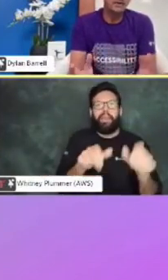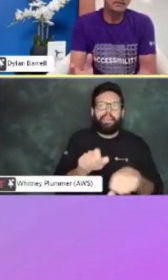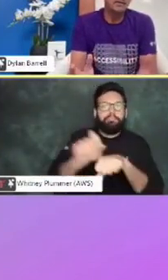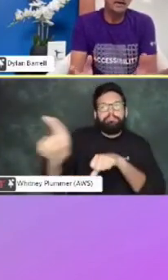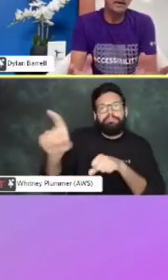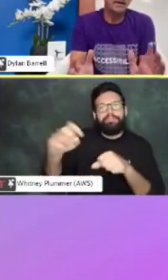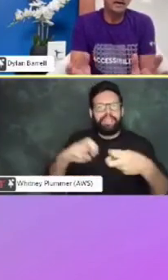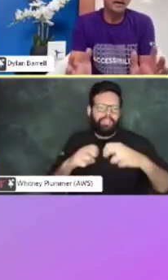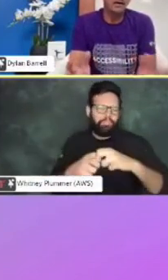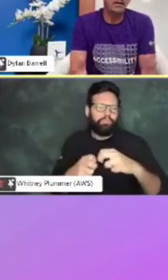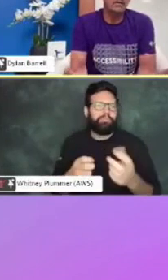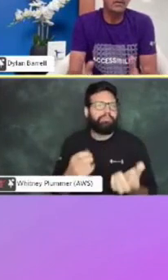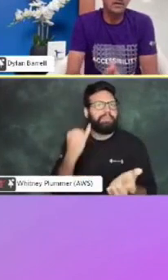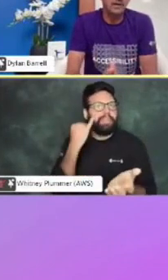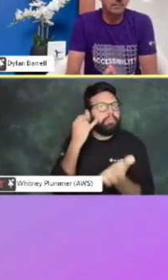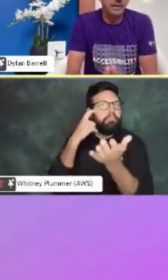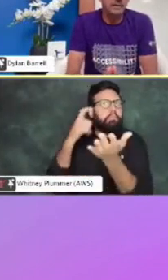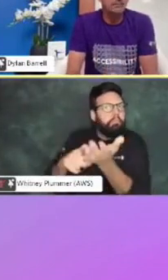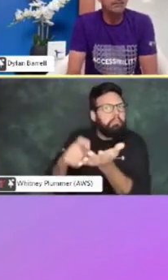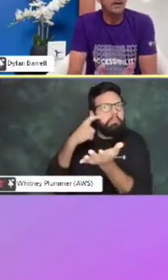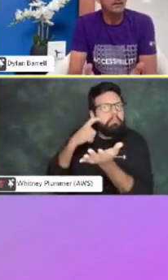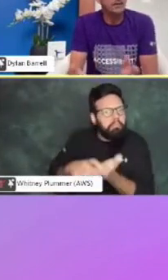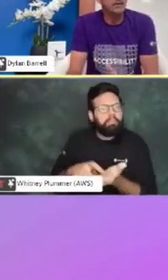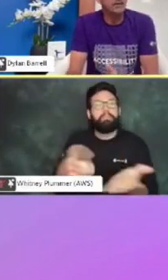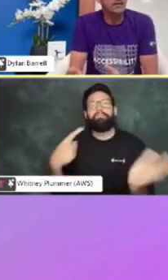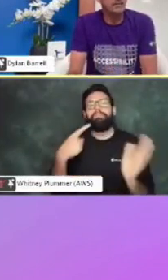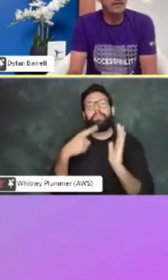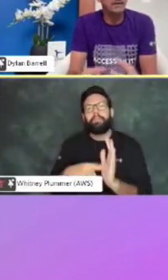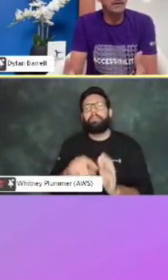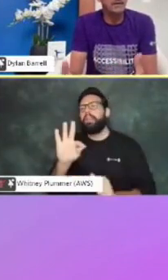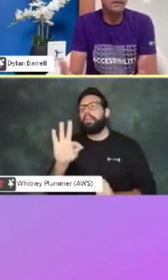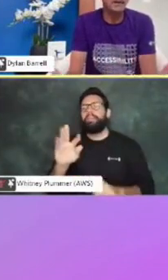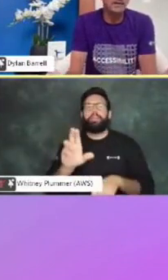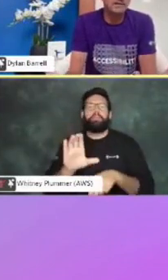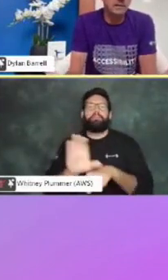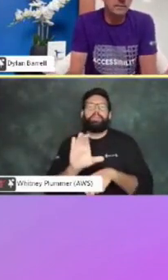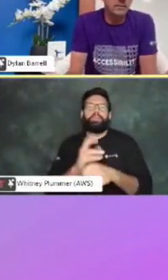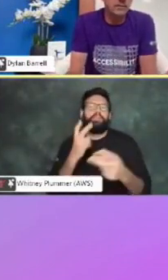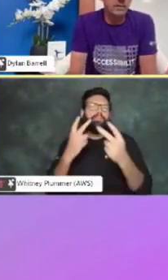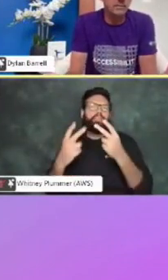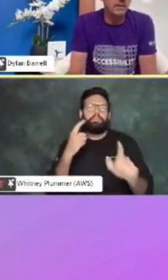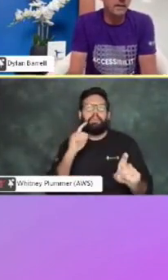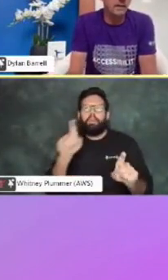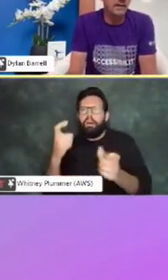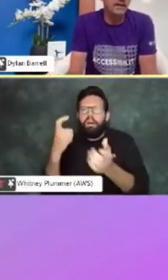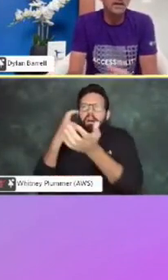and we say, oh, this looks like a button. And then we look at the semantics. And the semantics may be, for example, a link.